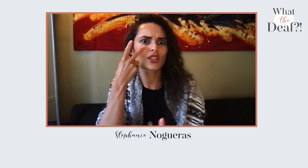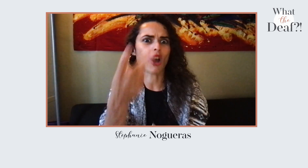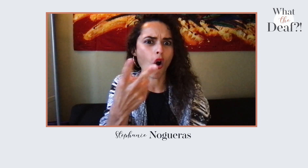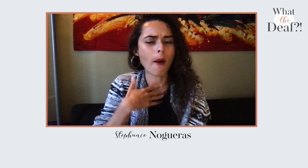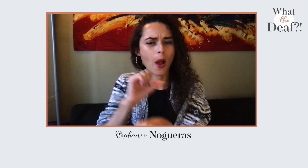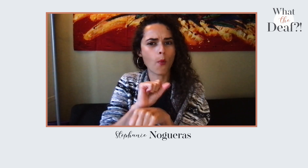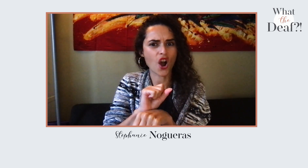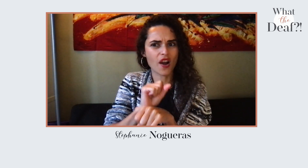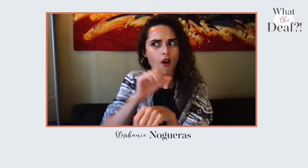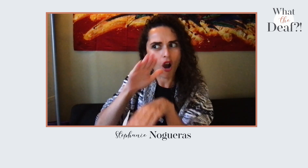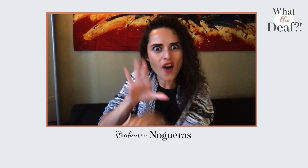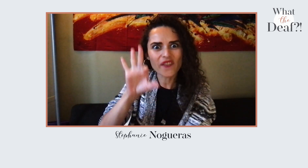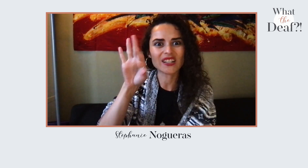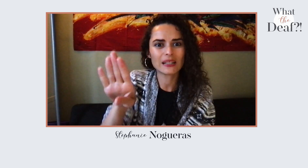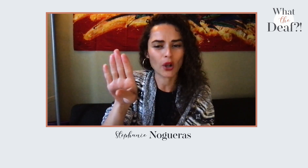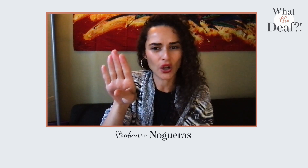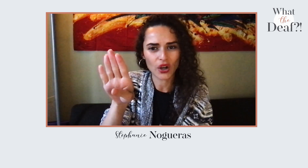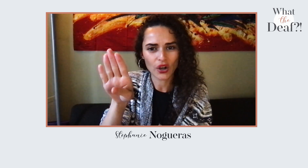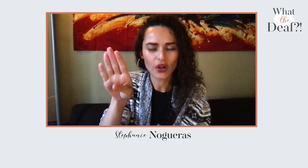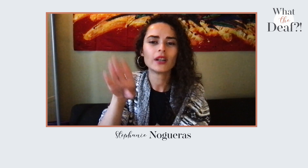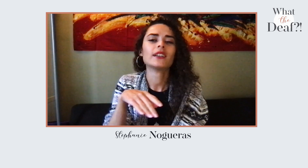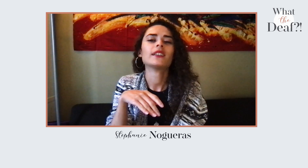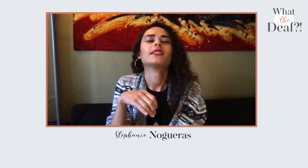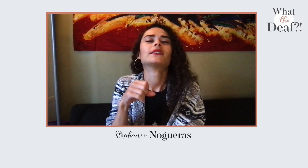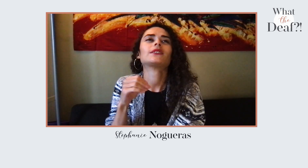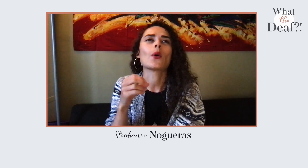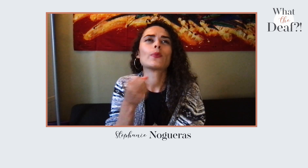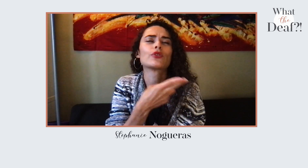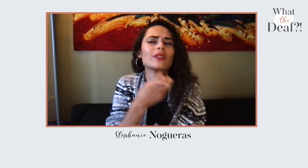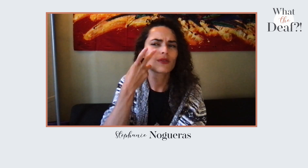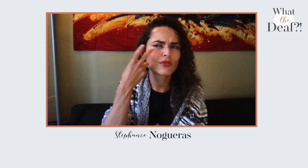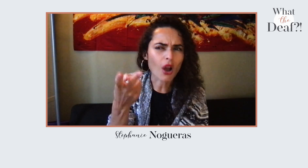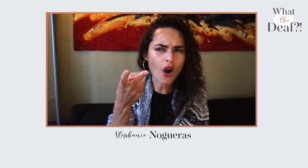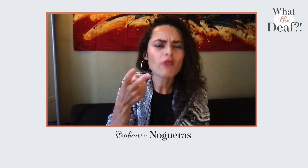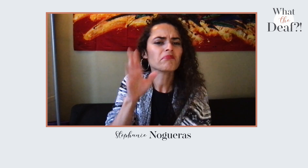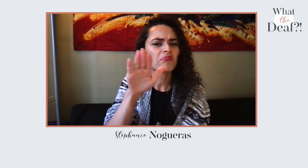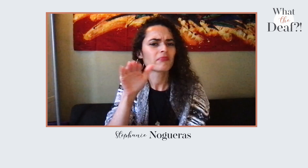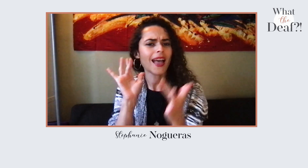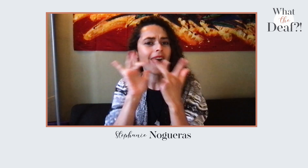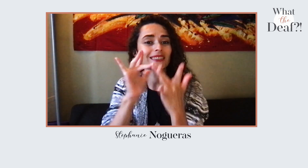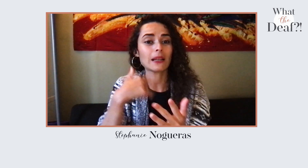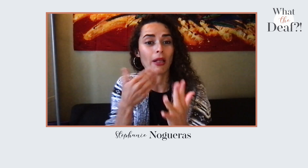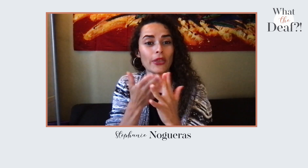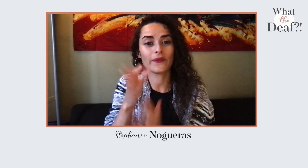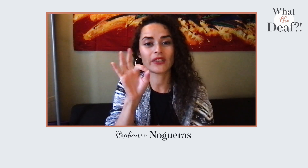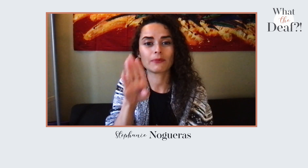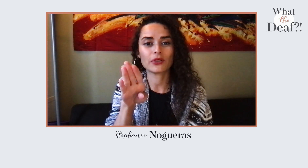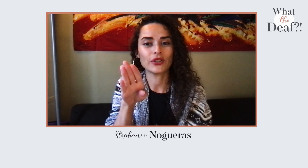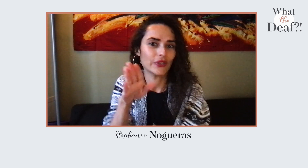who was in Los Angeles saw my work. It was on Facebook, and after seeing my work, she went ahead and contacted me through Messenger,